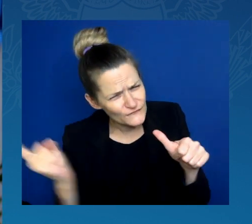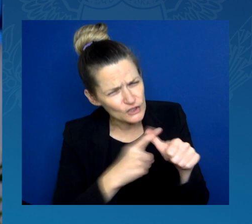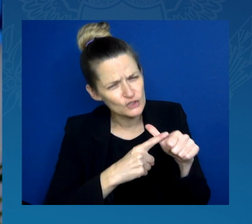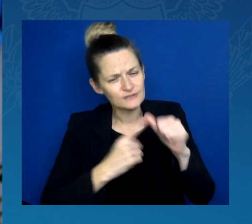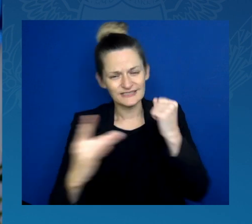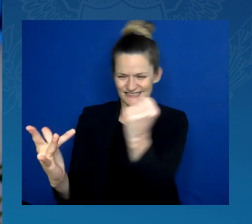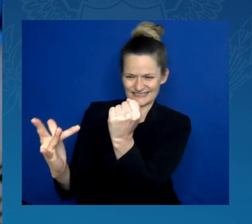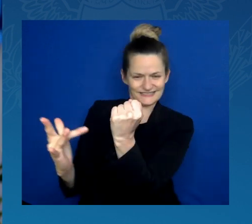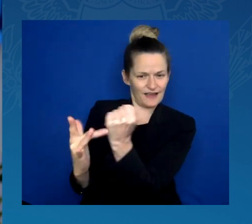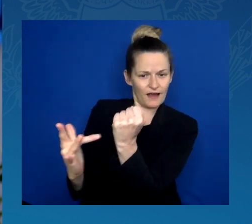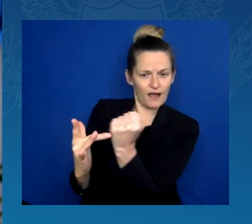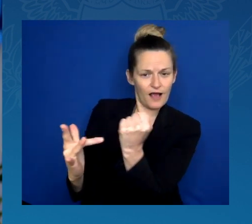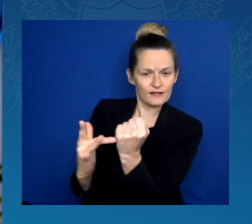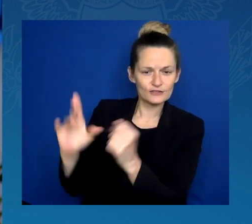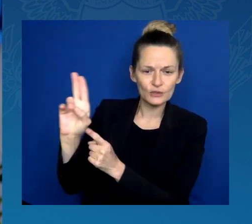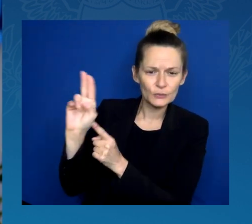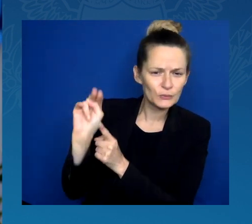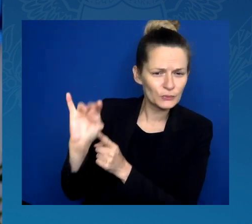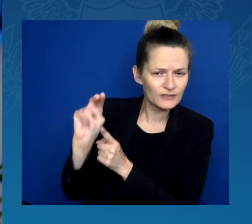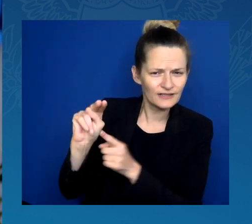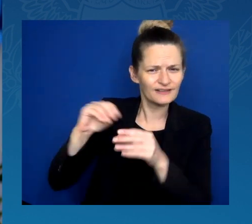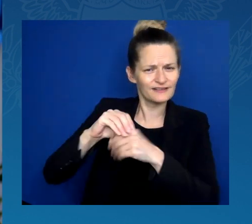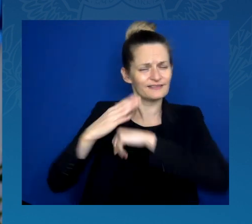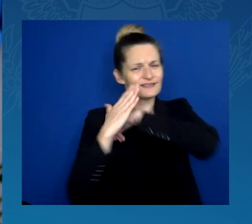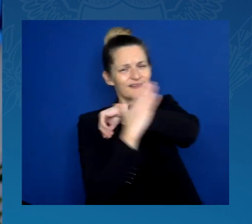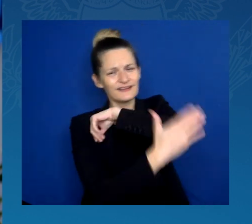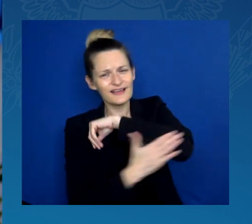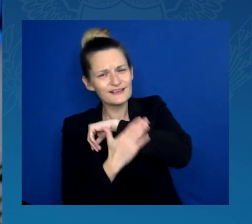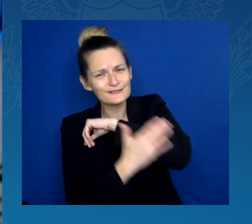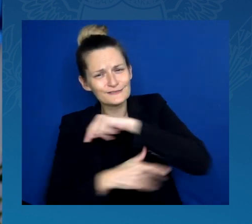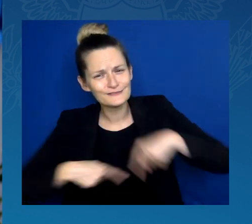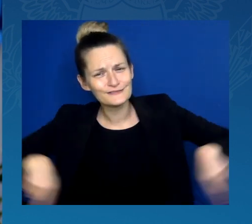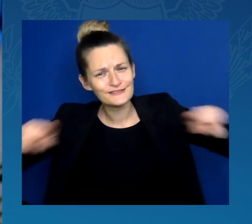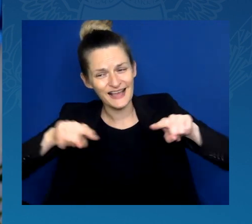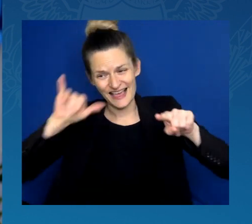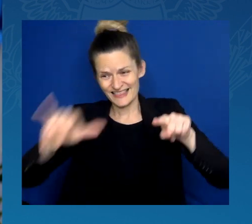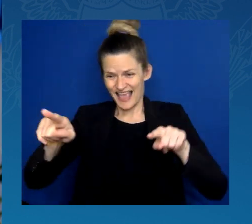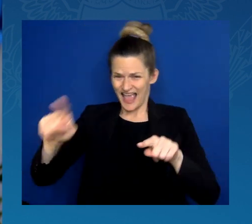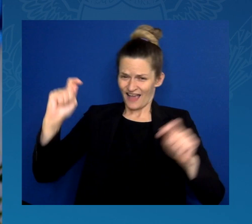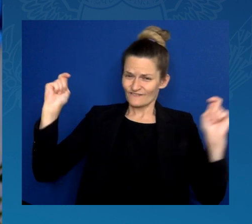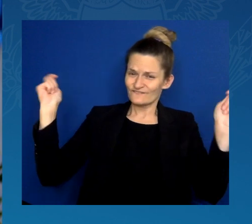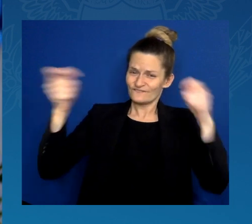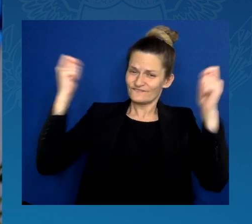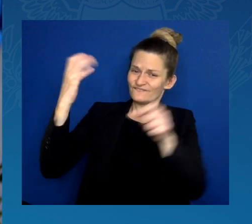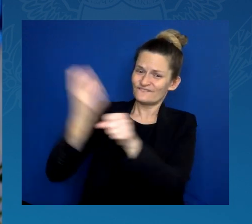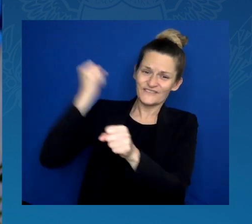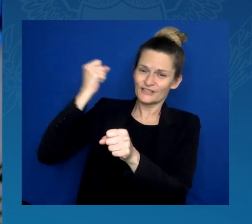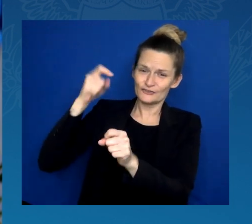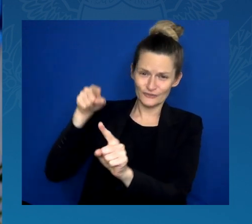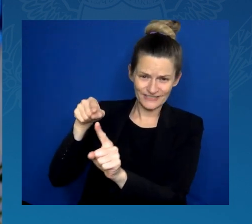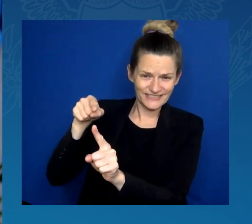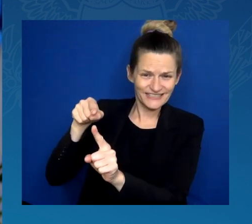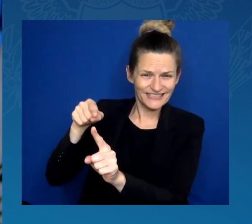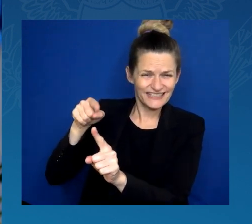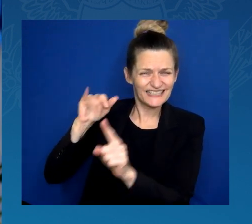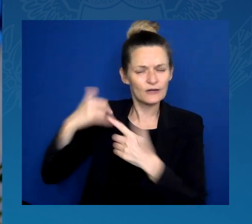And this victory is part of a larger story. Today, we see the beginning of a new era